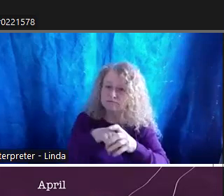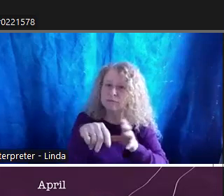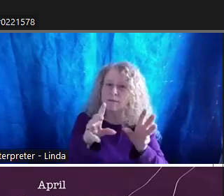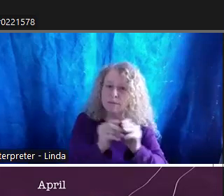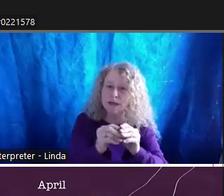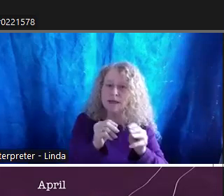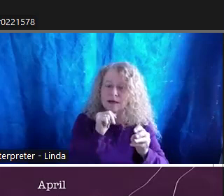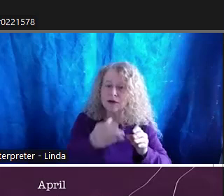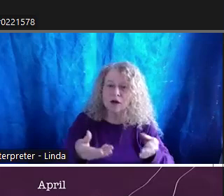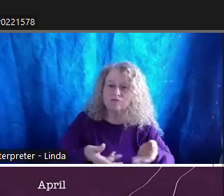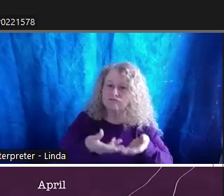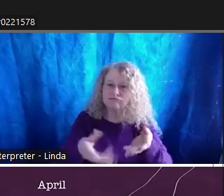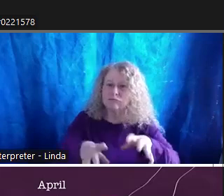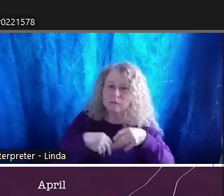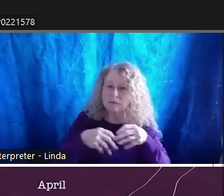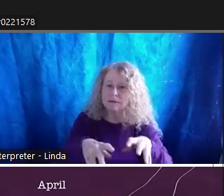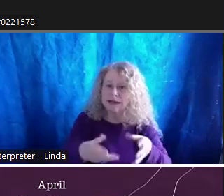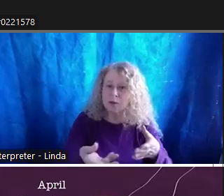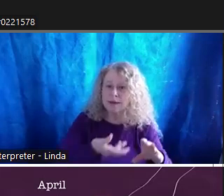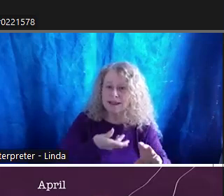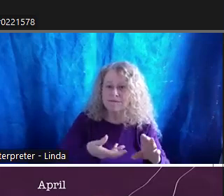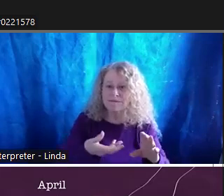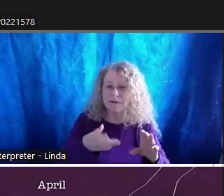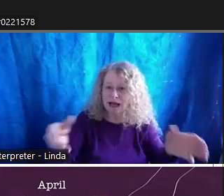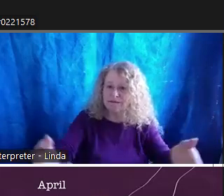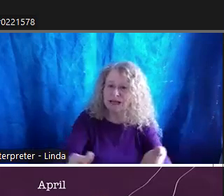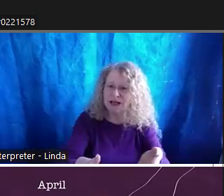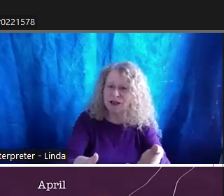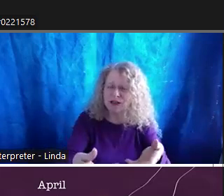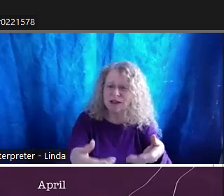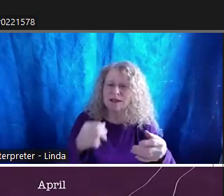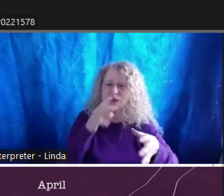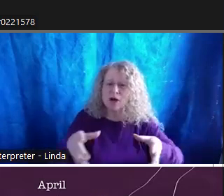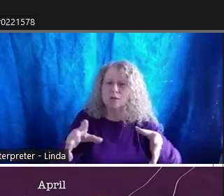RECEIVED THE INVITE, WHO MAY NOT BE RECEIVING E-MAILS WHEN I SEND THEM OUT BECAUSE OF THE FACT THERE ARE SOME ERRORS AND THINGS GOING ON.